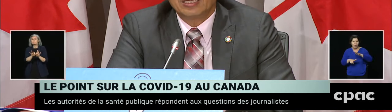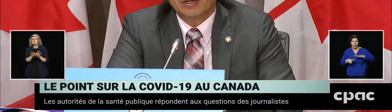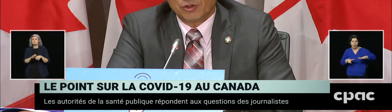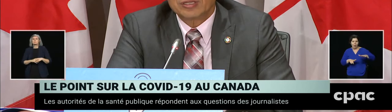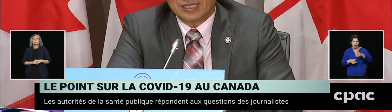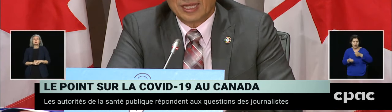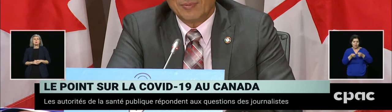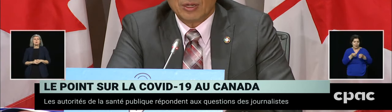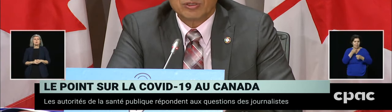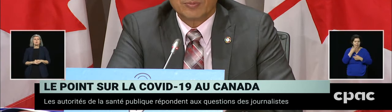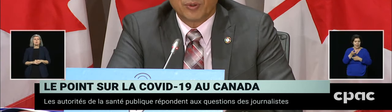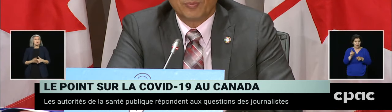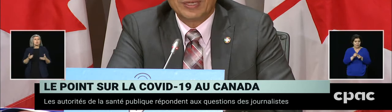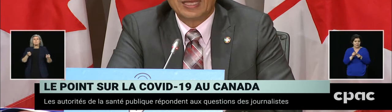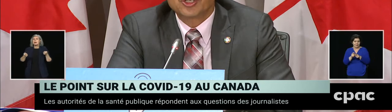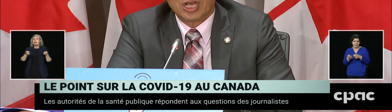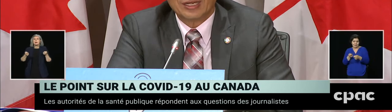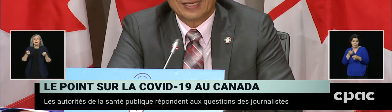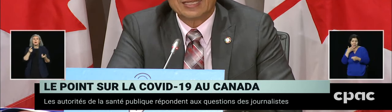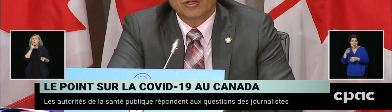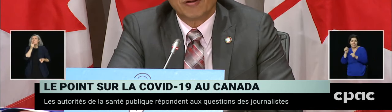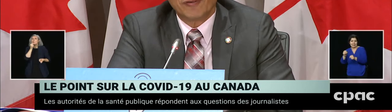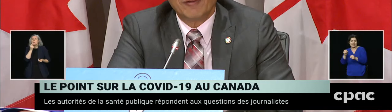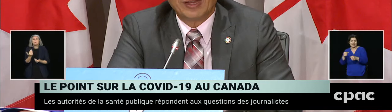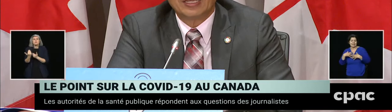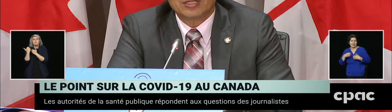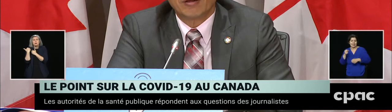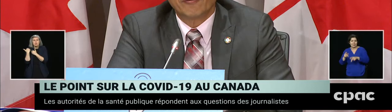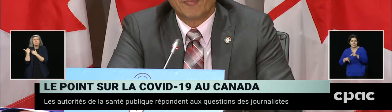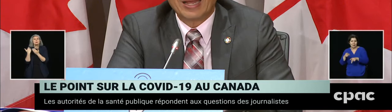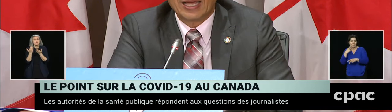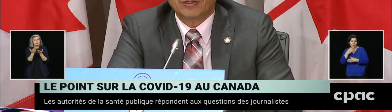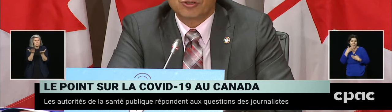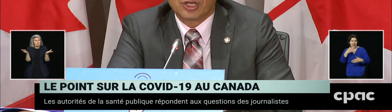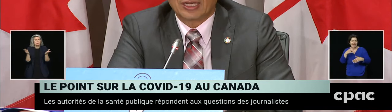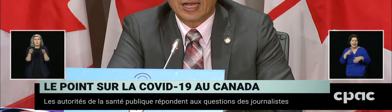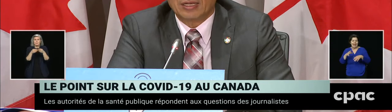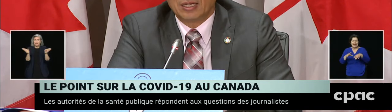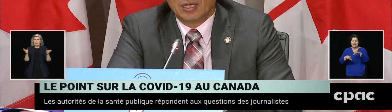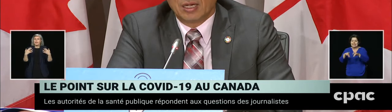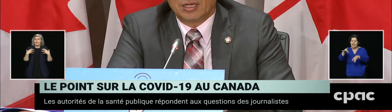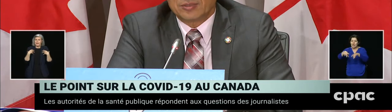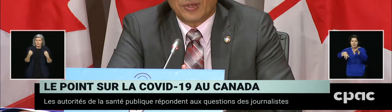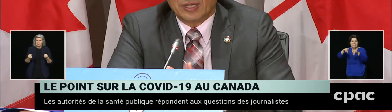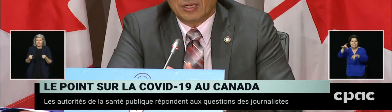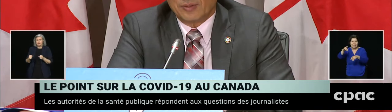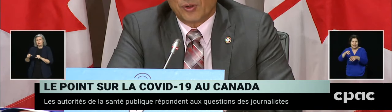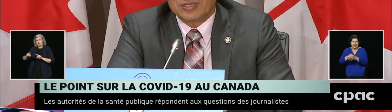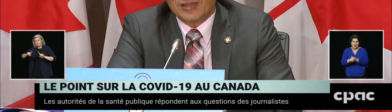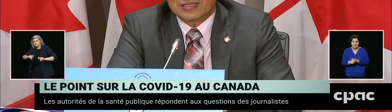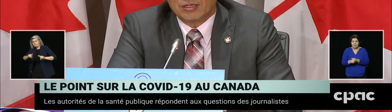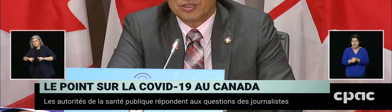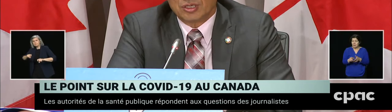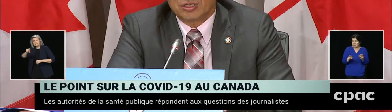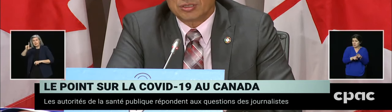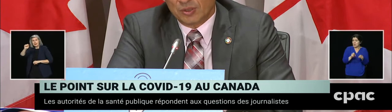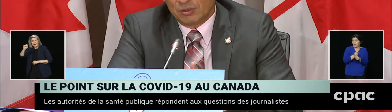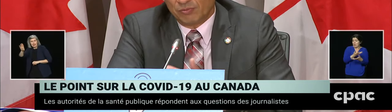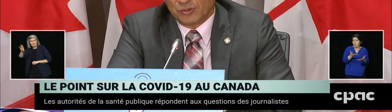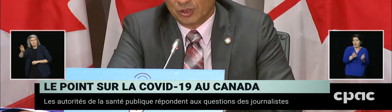THAT NEEDS TO BE MANAGED, PUBLIC HEALTH AND LABORATORIES CAN DO A